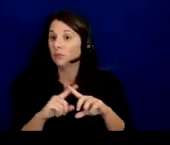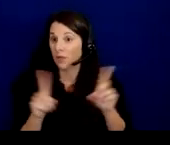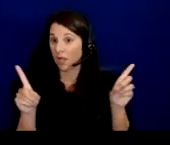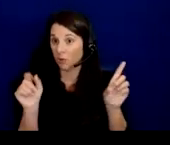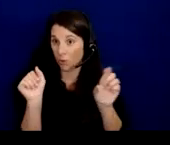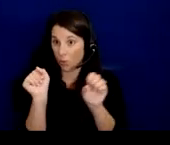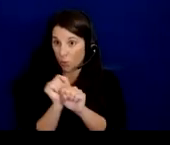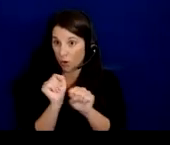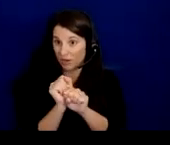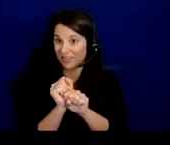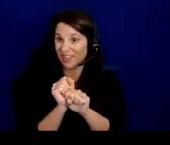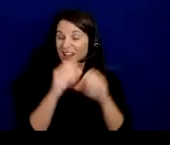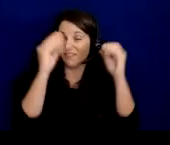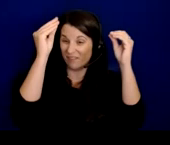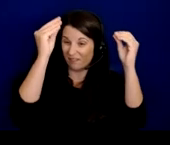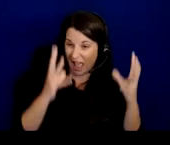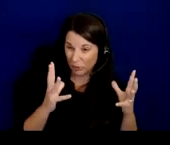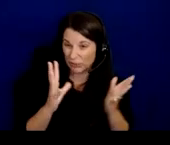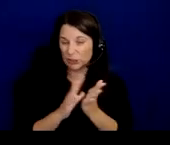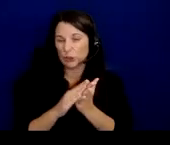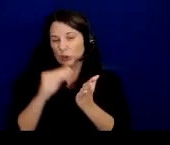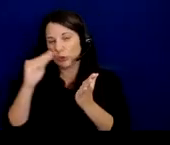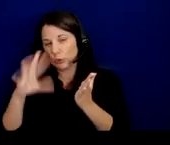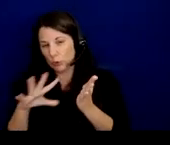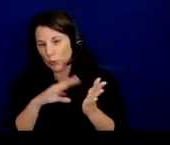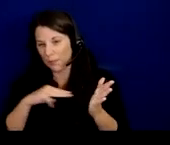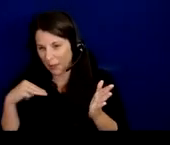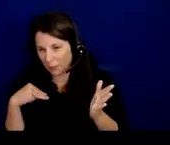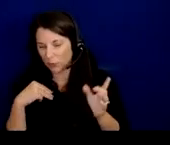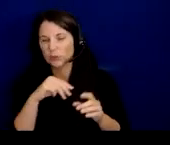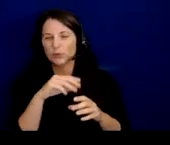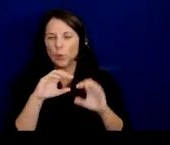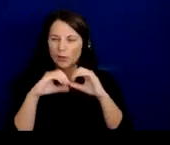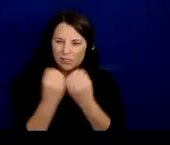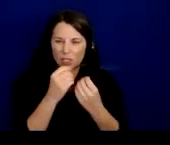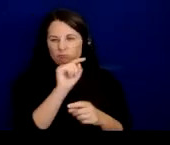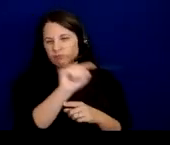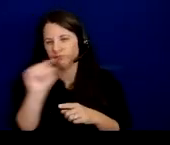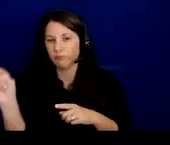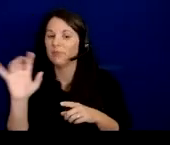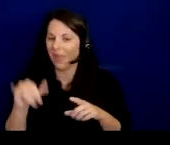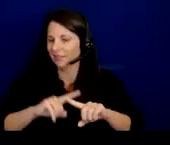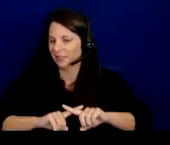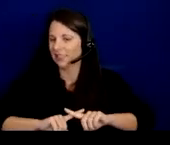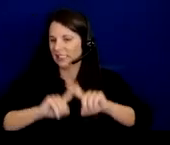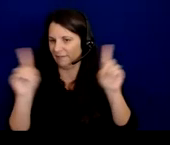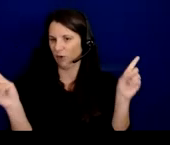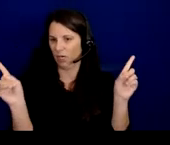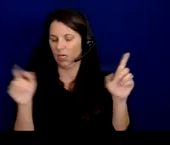and organizations are doing, that is what is different, if that makes sense. So if you look through the bullet points and say, Yeah, this looks familiar,